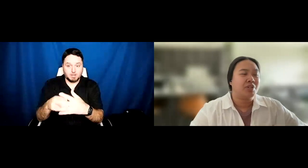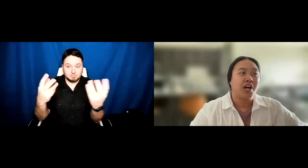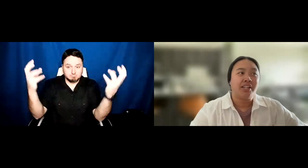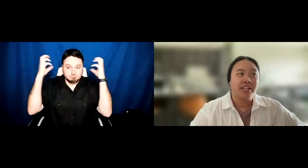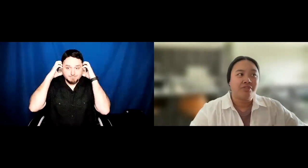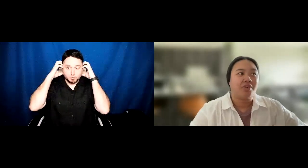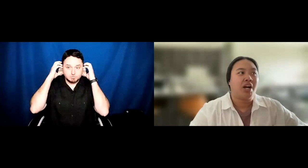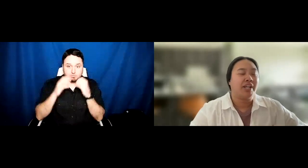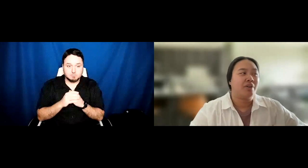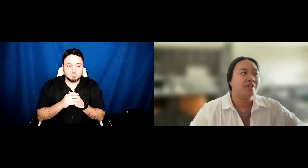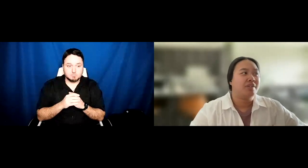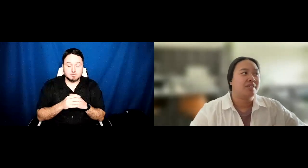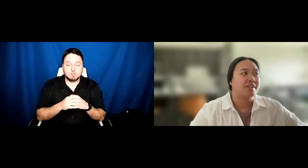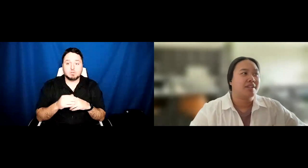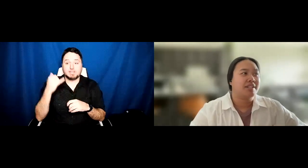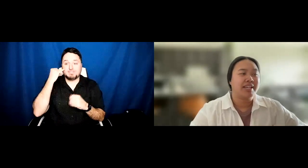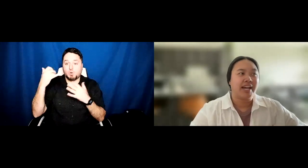To call in for audio dial